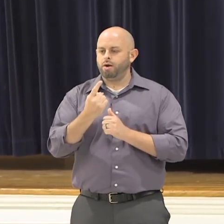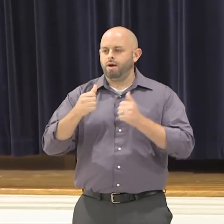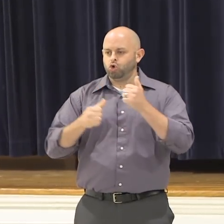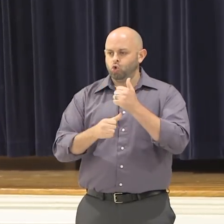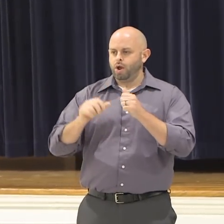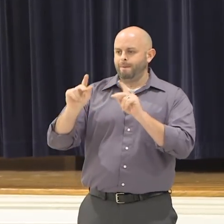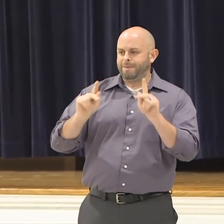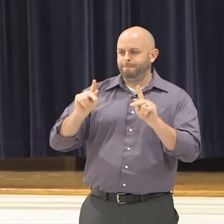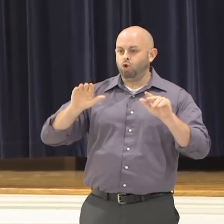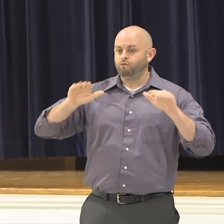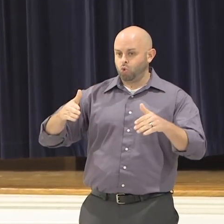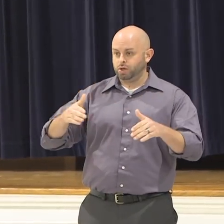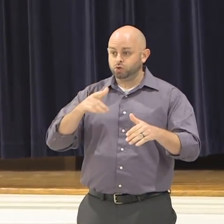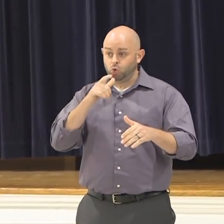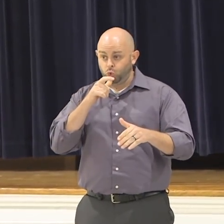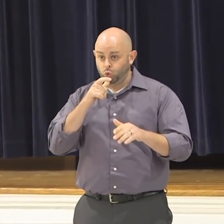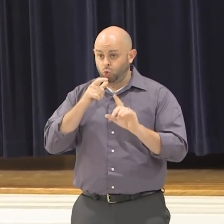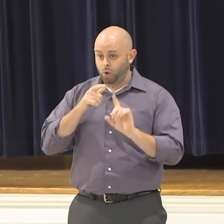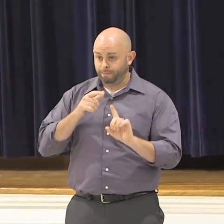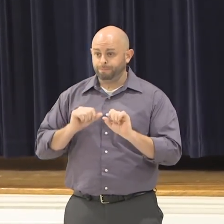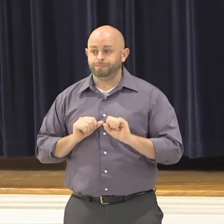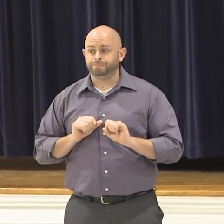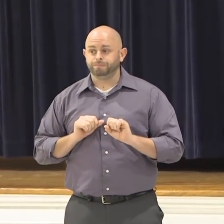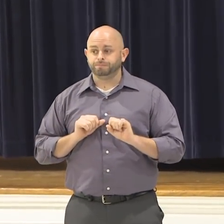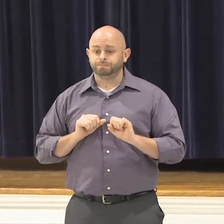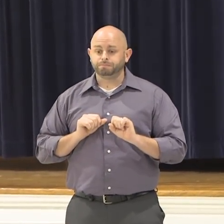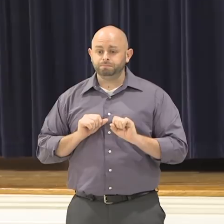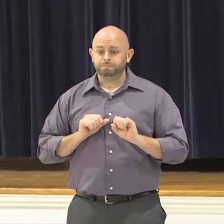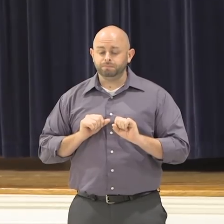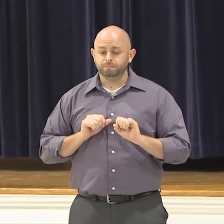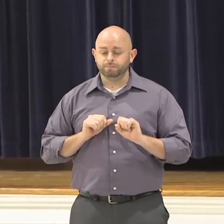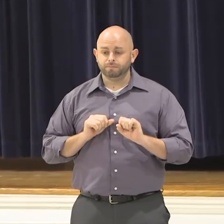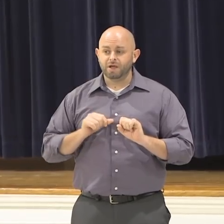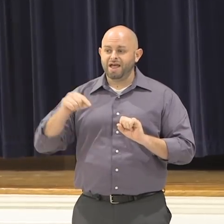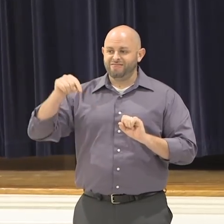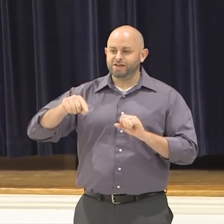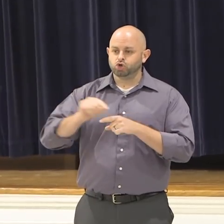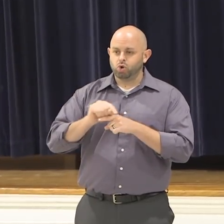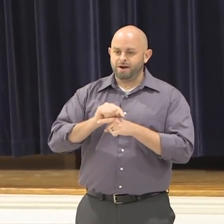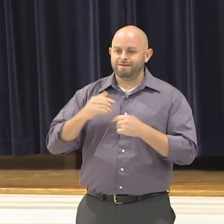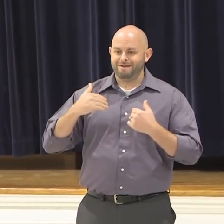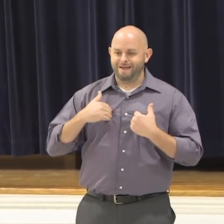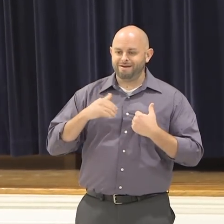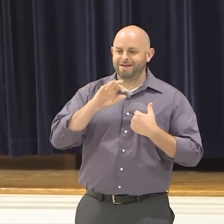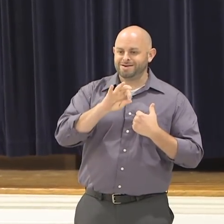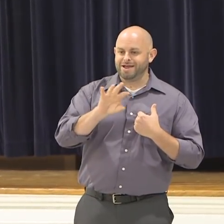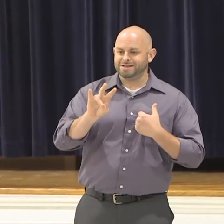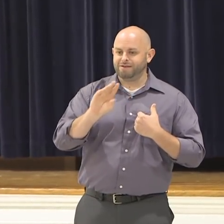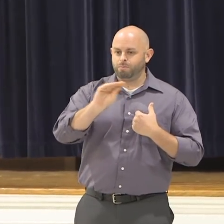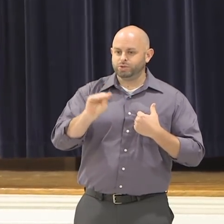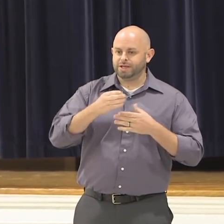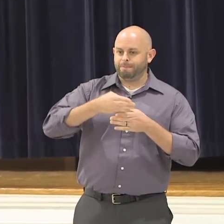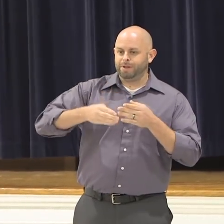focused so this training had a 97 percent completion rate across the